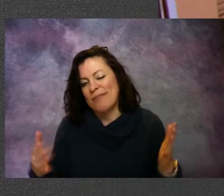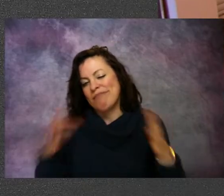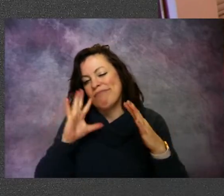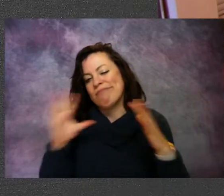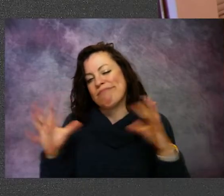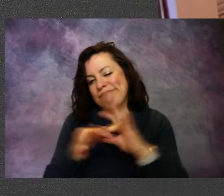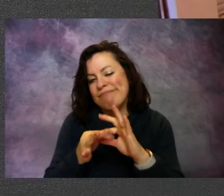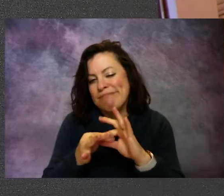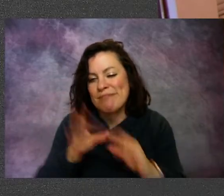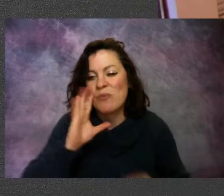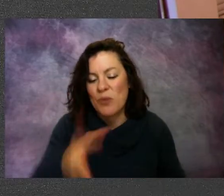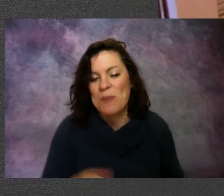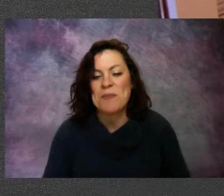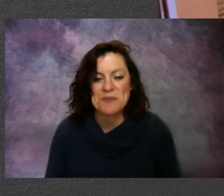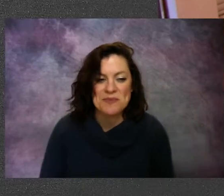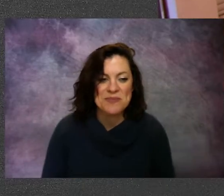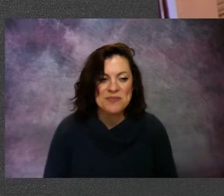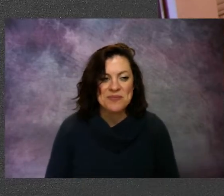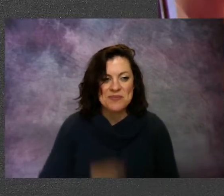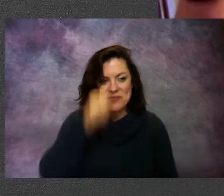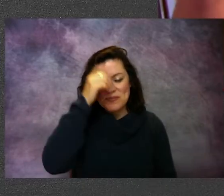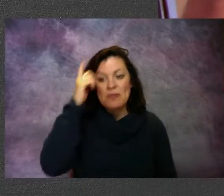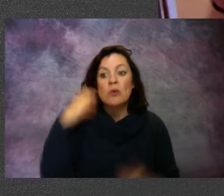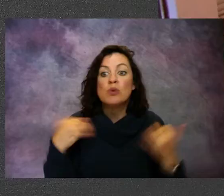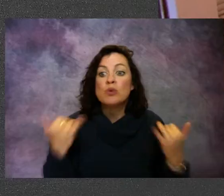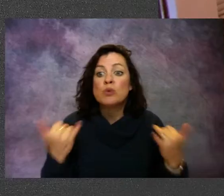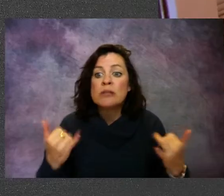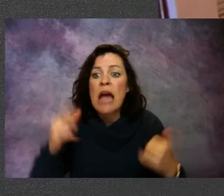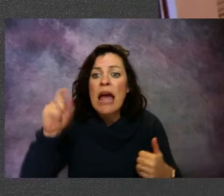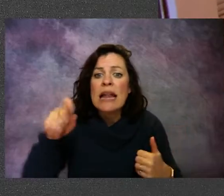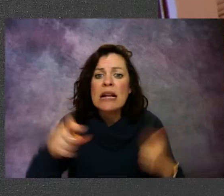we are going to be using a coffee filter